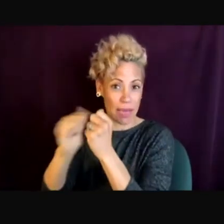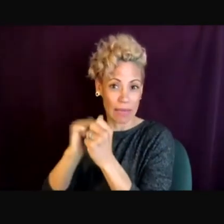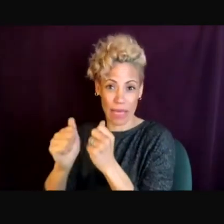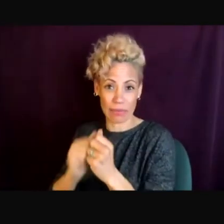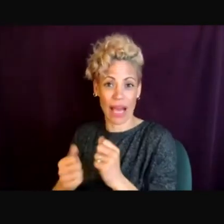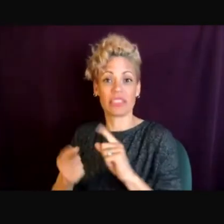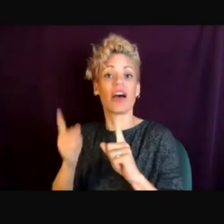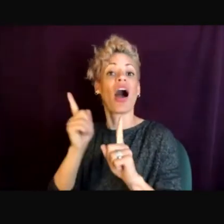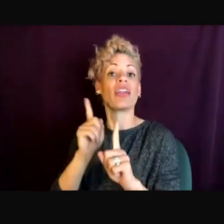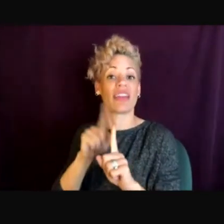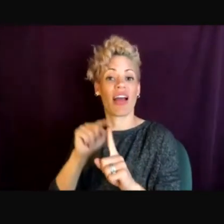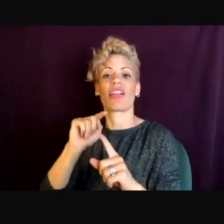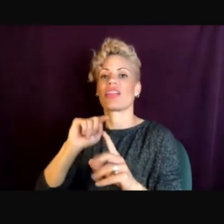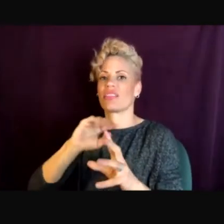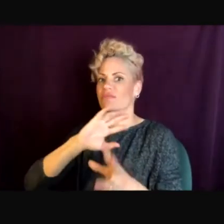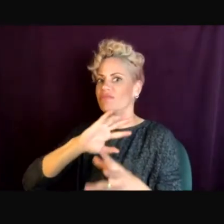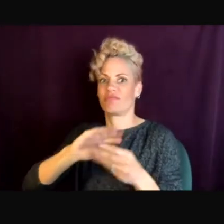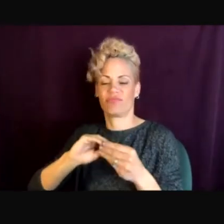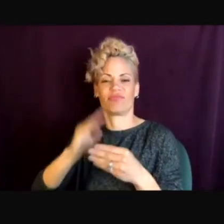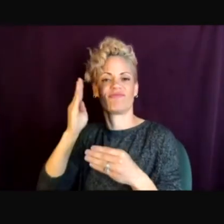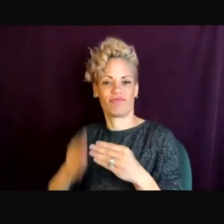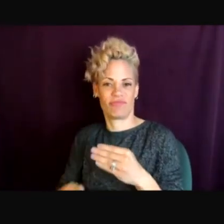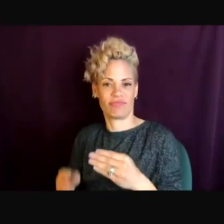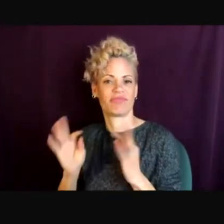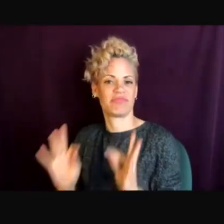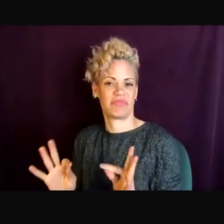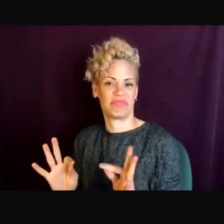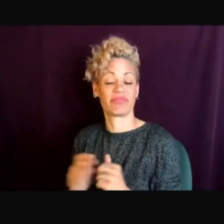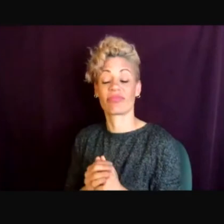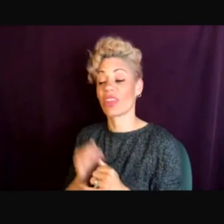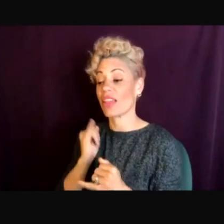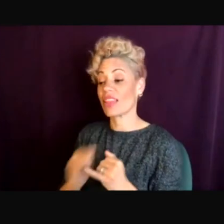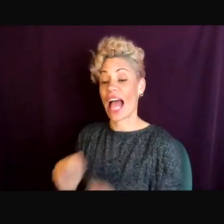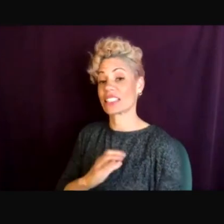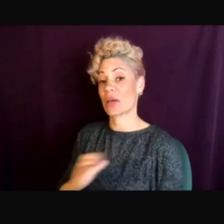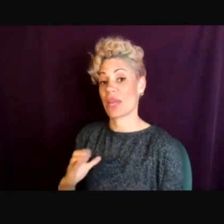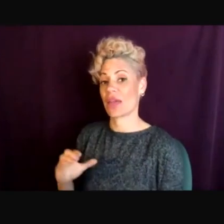the last committee was public works and transportation.